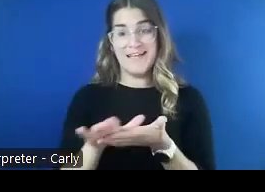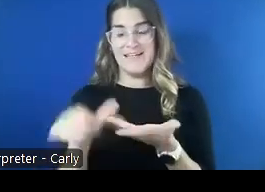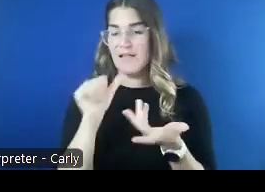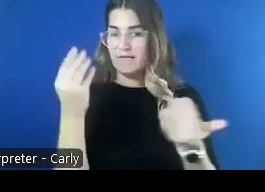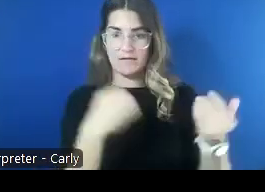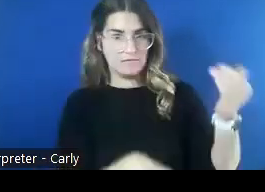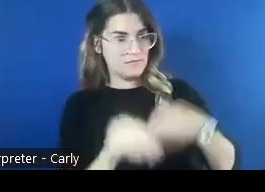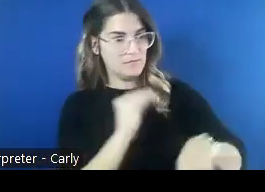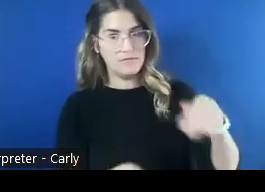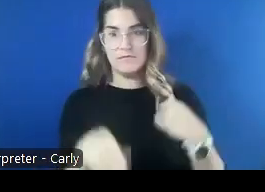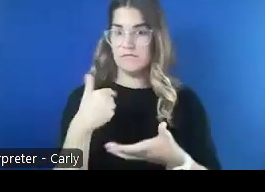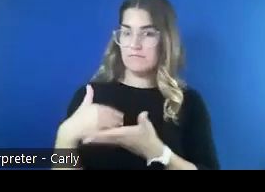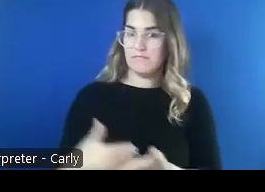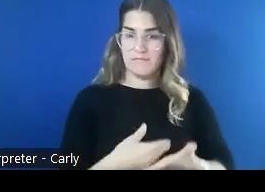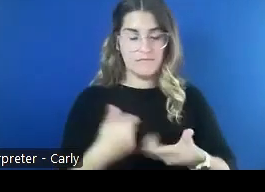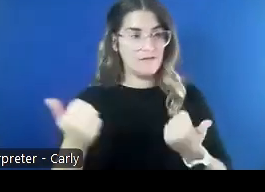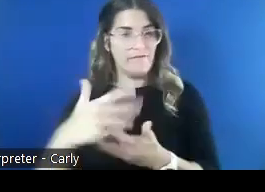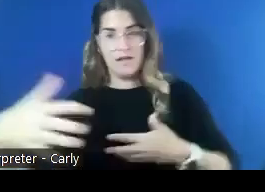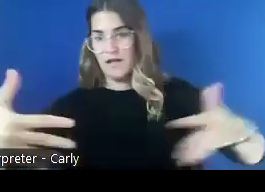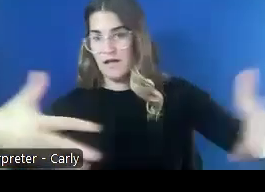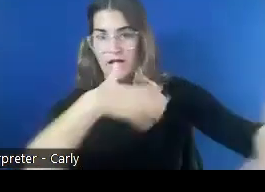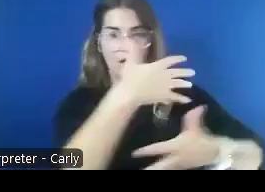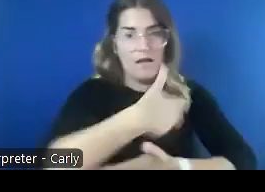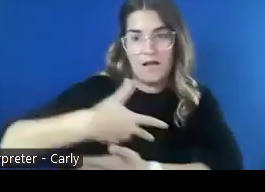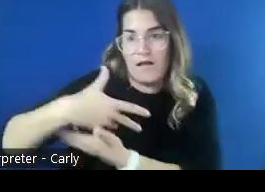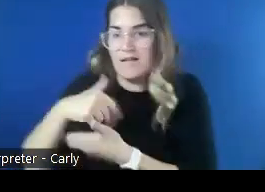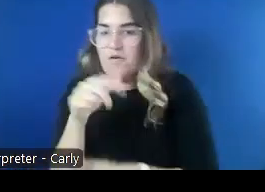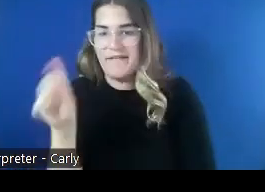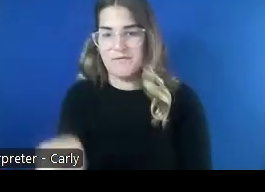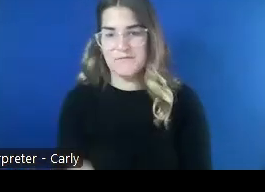all of their young children and their young children's things um so they really appreciate